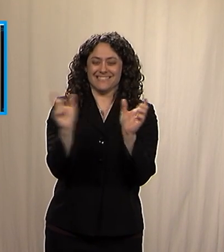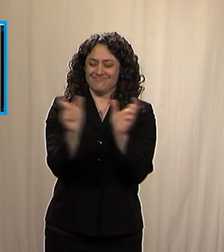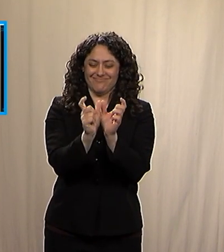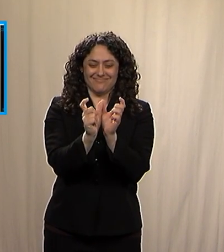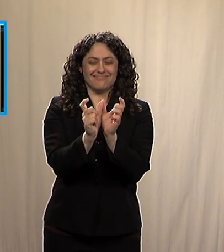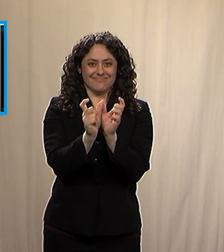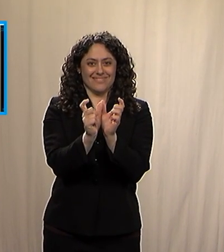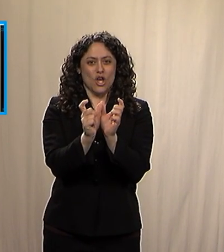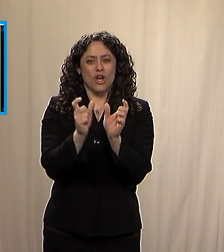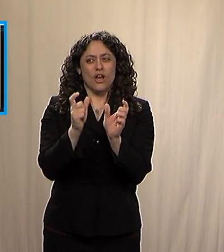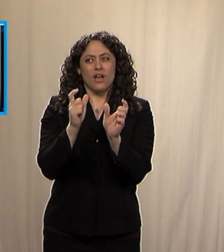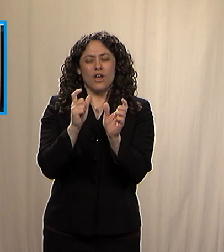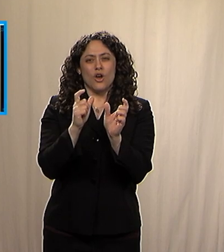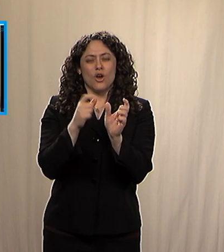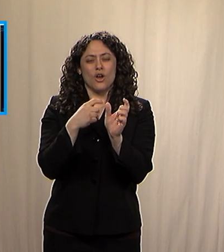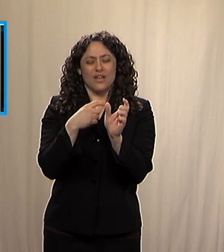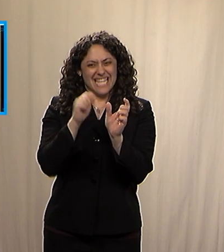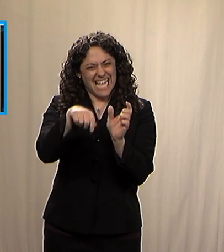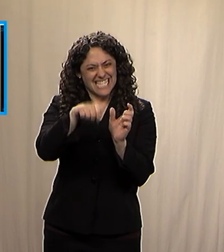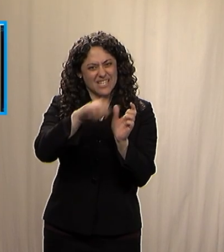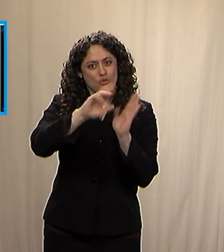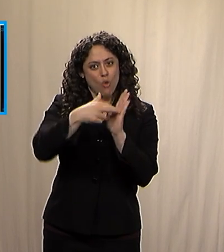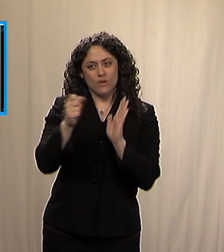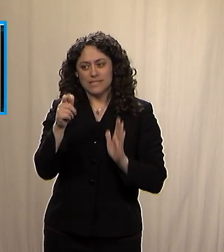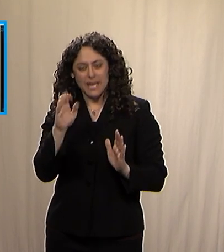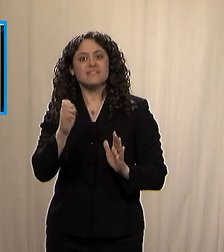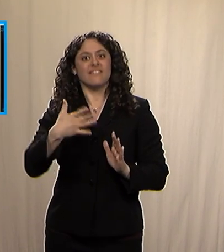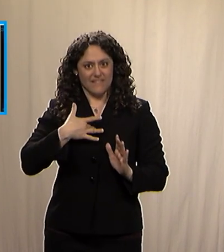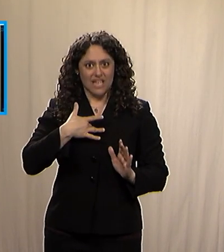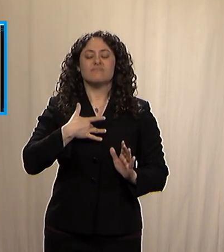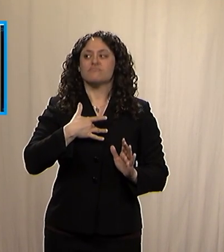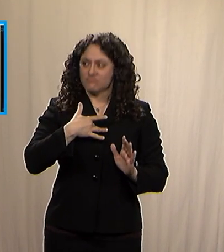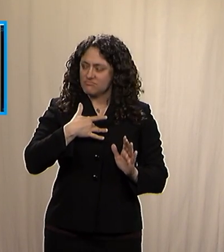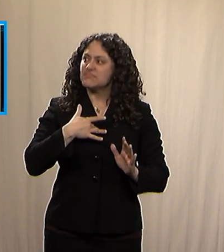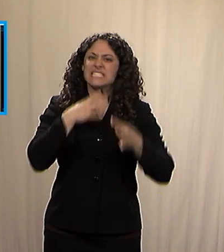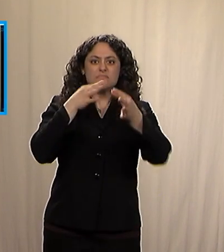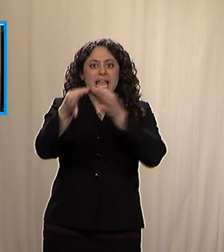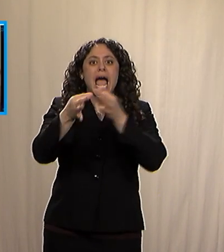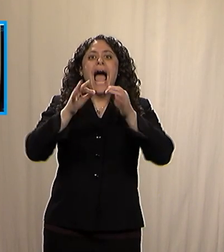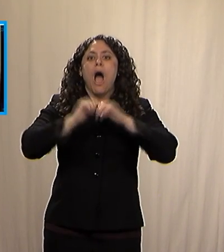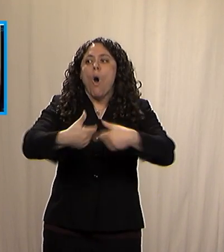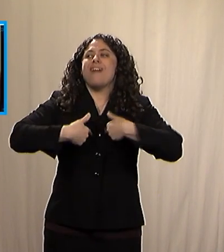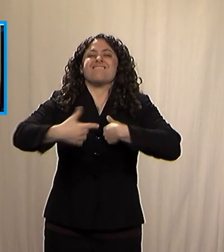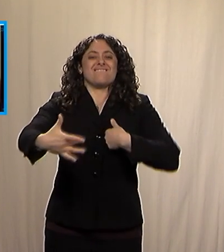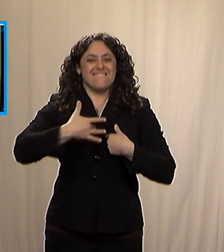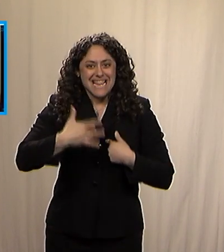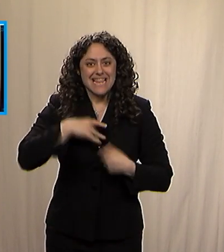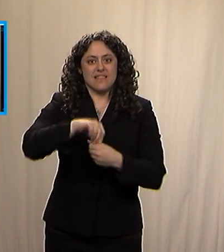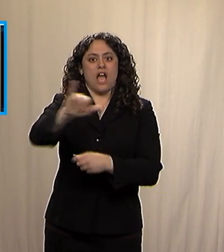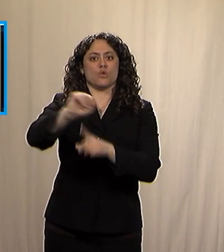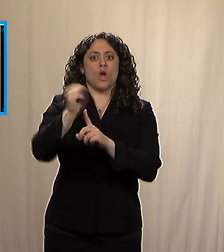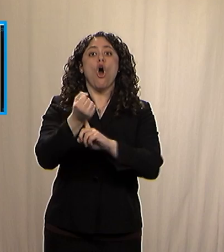how it feels to be in a situation. There are times I feel I'm taking up more space because I need to.